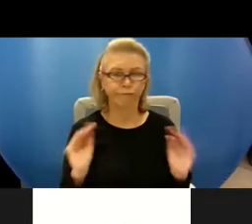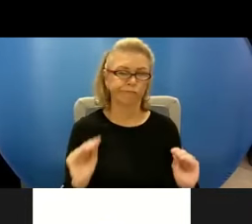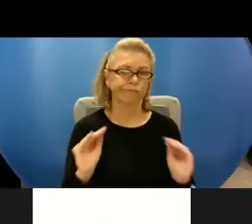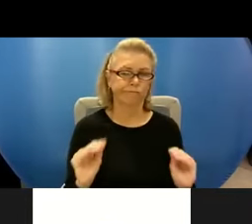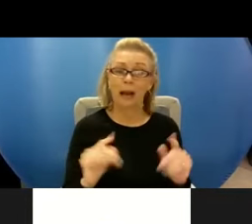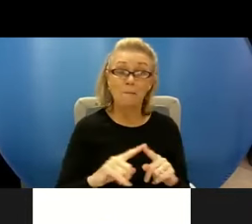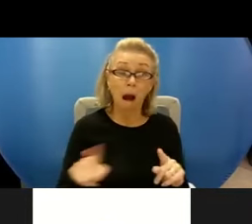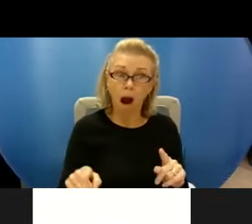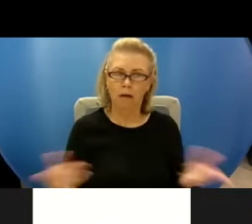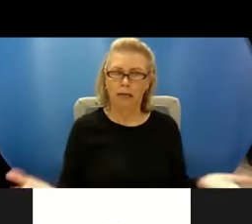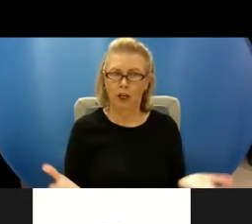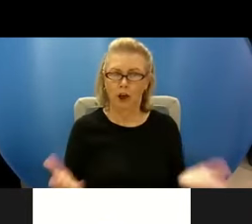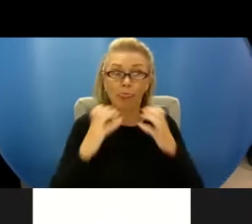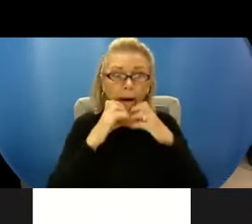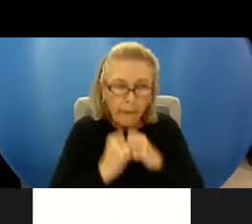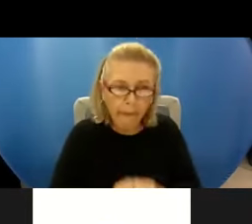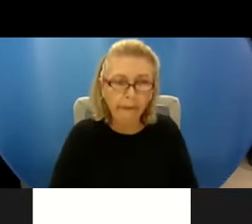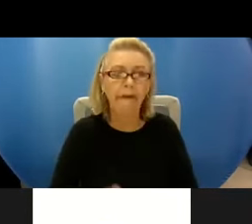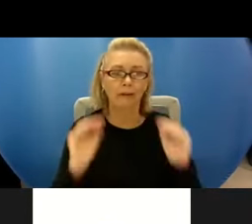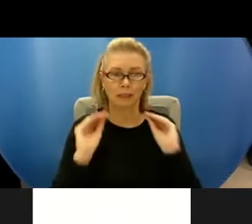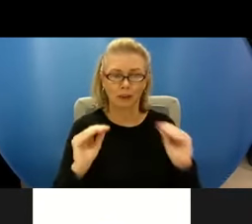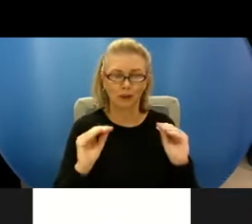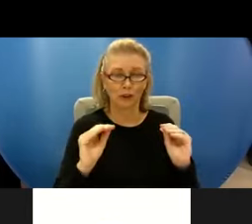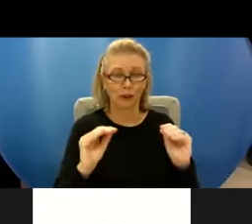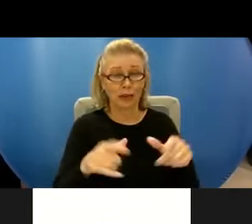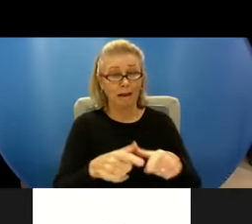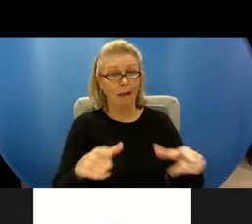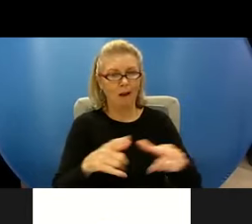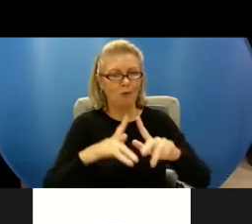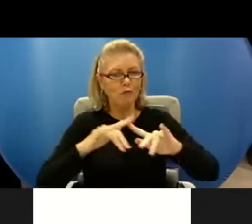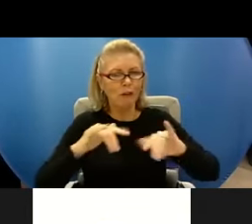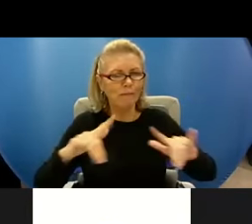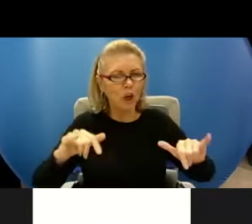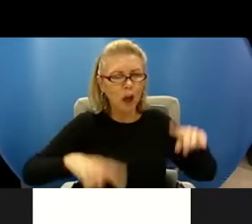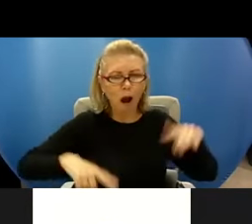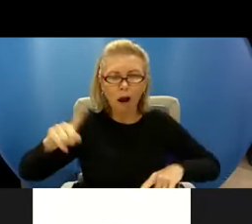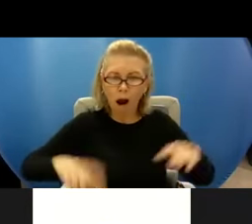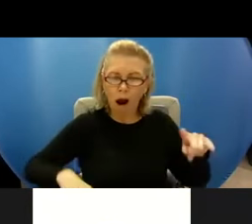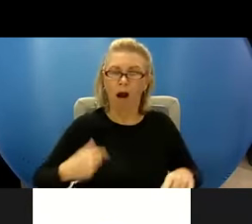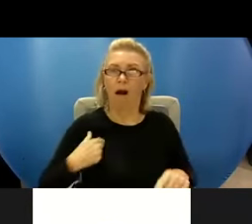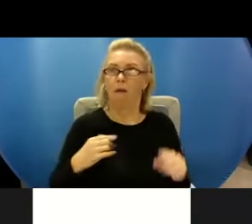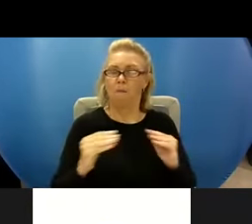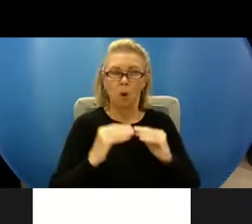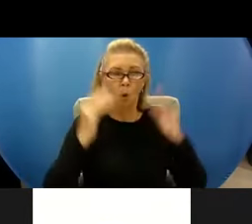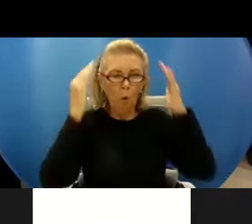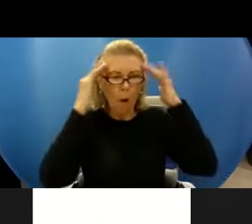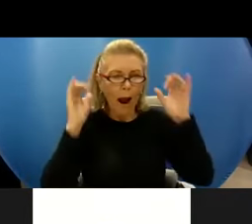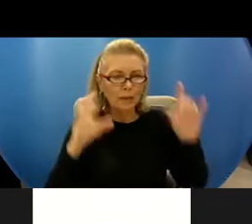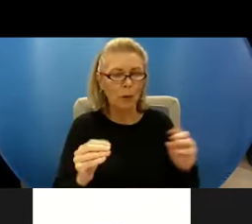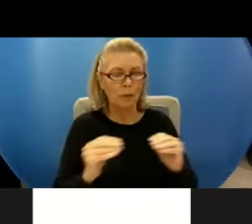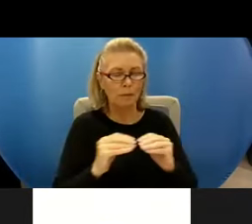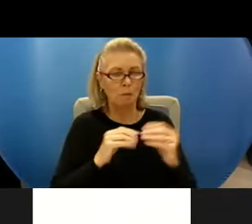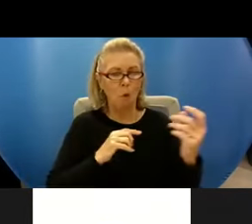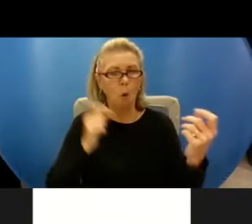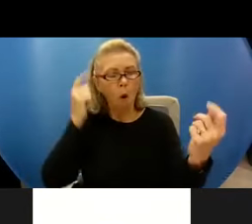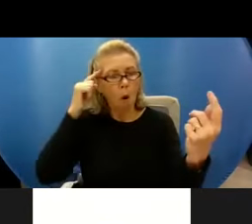Language diversity allows for more education and more empathy as well professor Hendrickson has